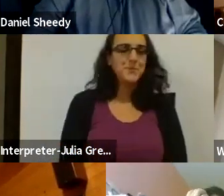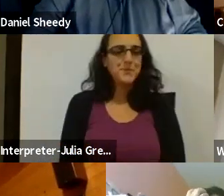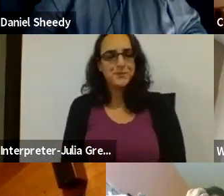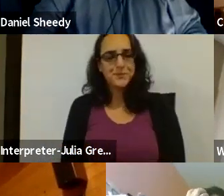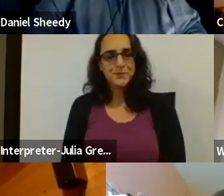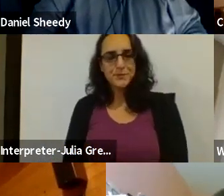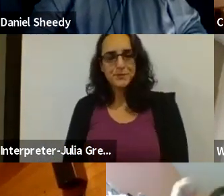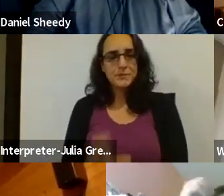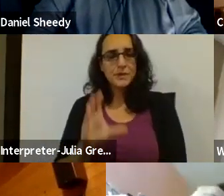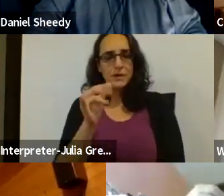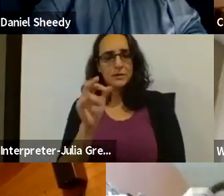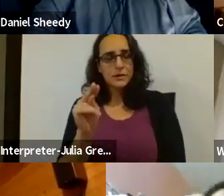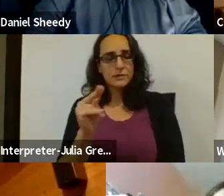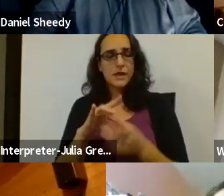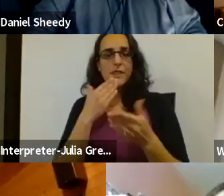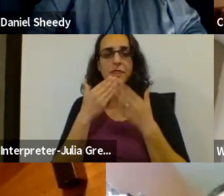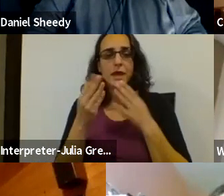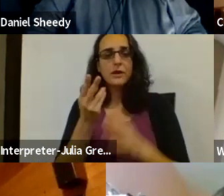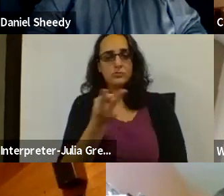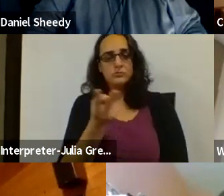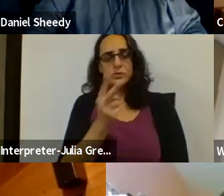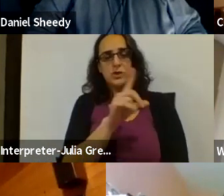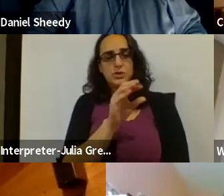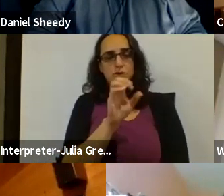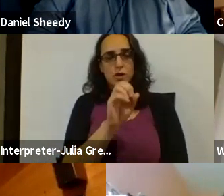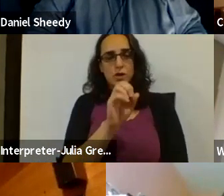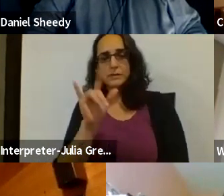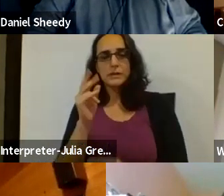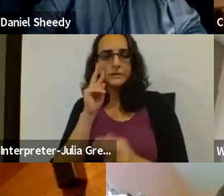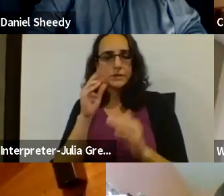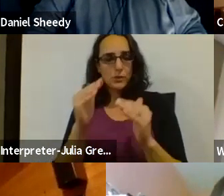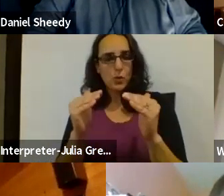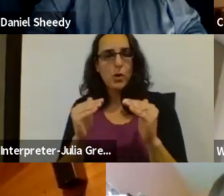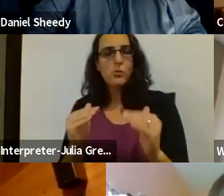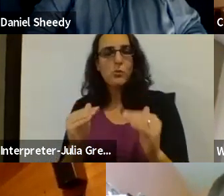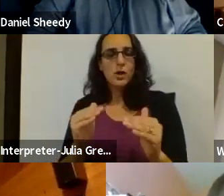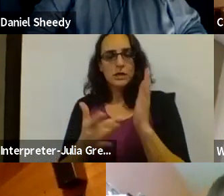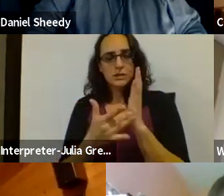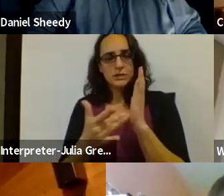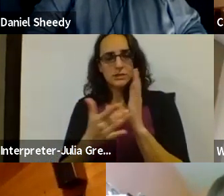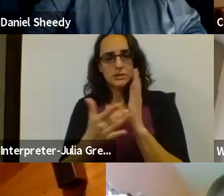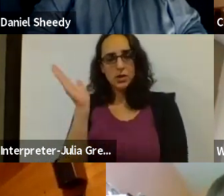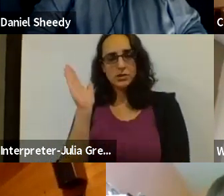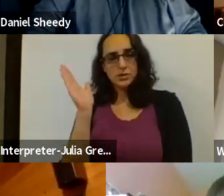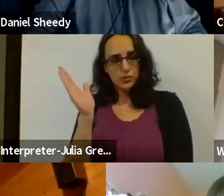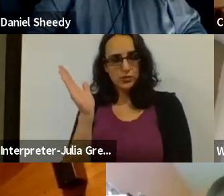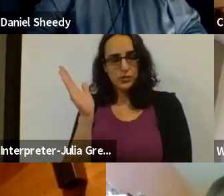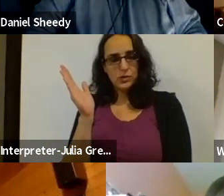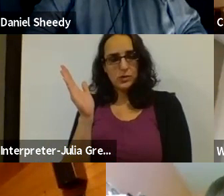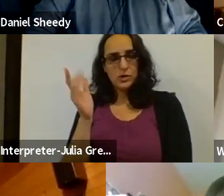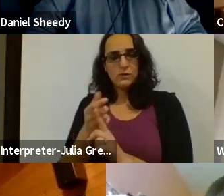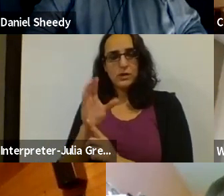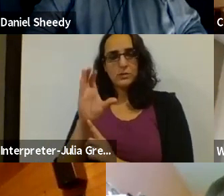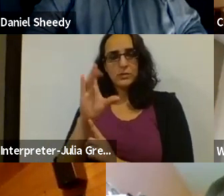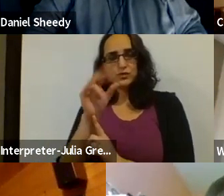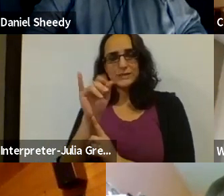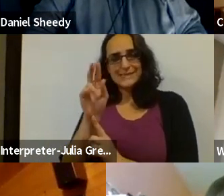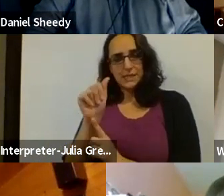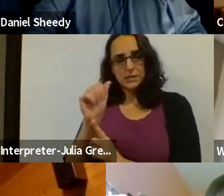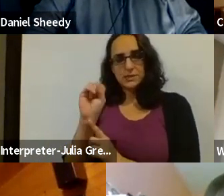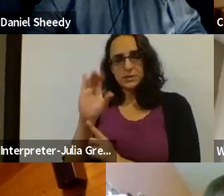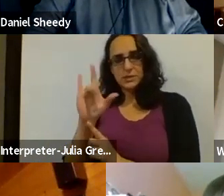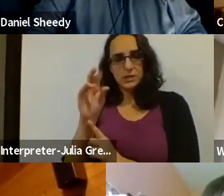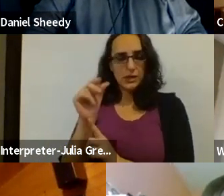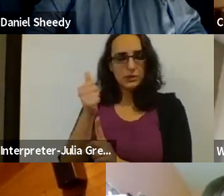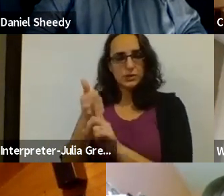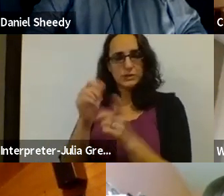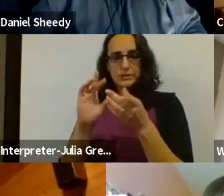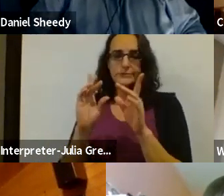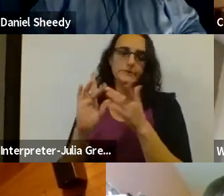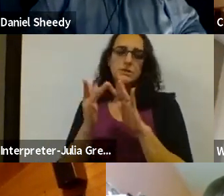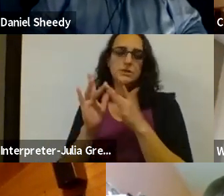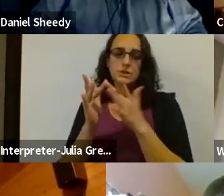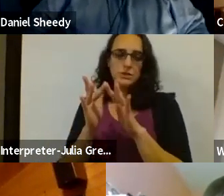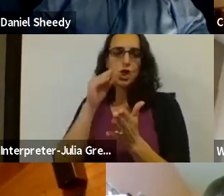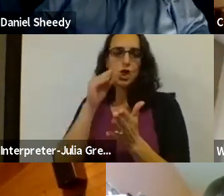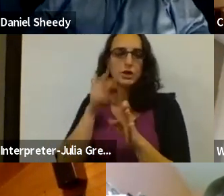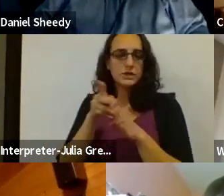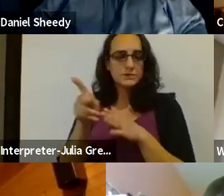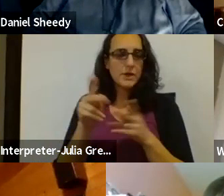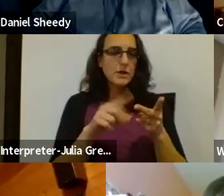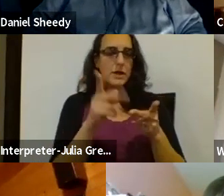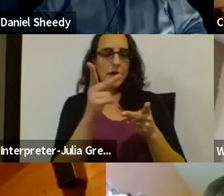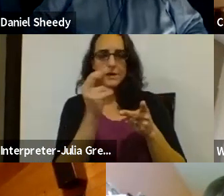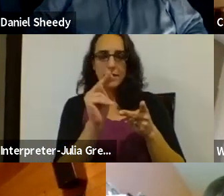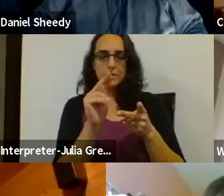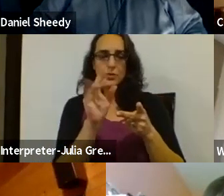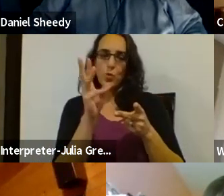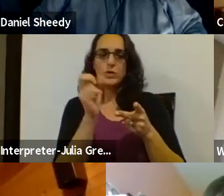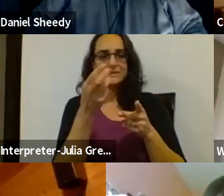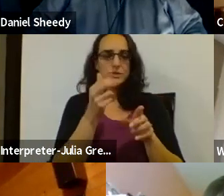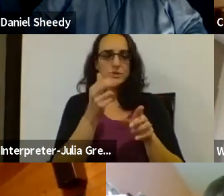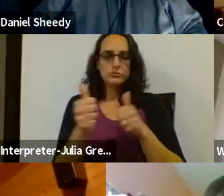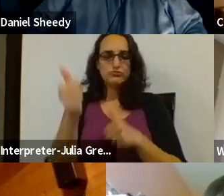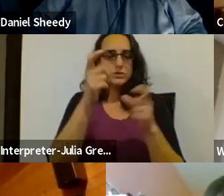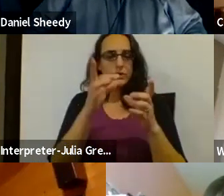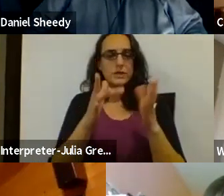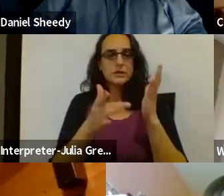Carolyn Gallagher: So thank you again. So Emily, let's see, we're going to move to our technology presentation by Christina show lingo our digital learning specialist and Karen wins for our director of instructional technology. So I will turn it over to you both.